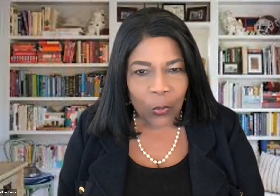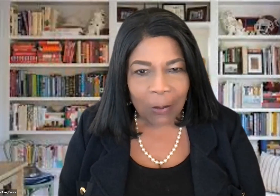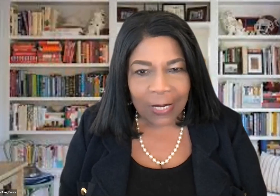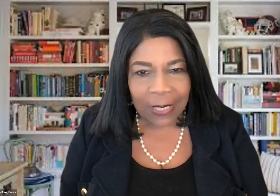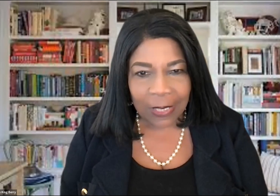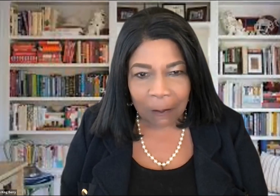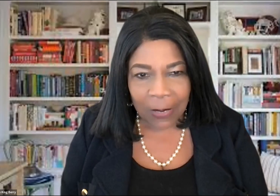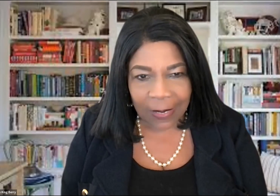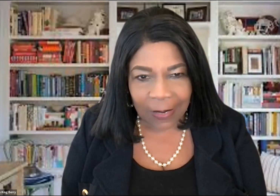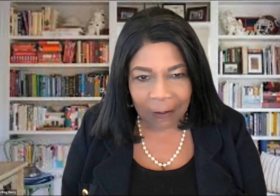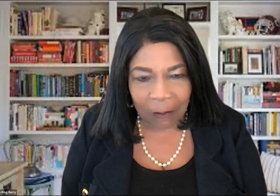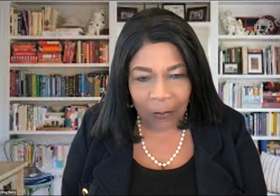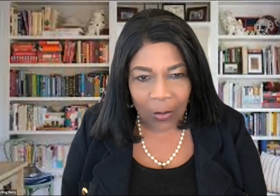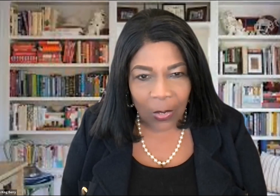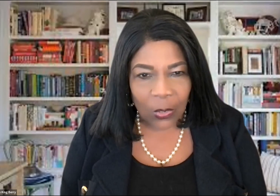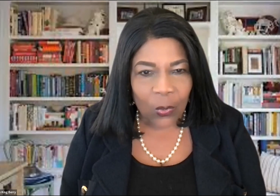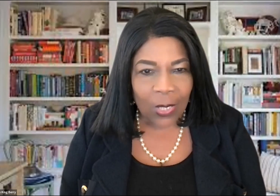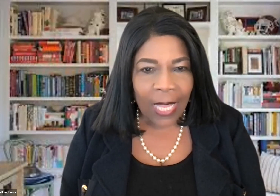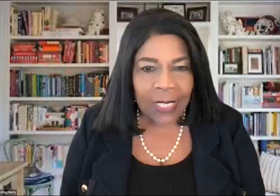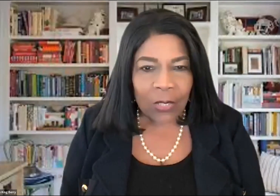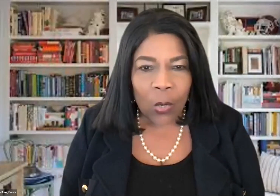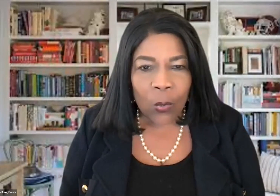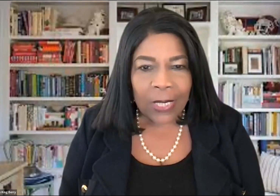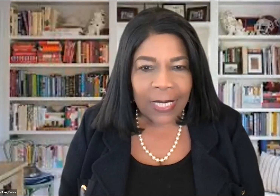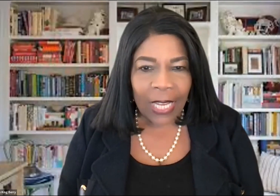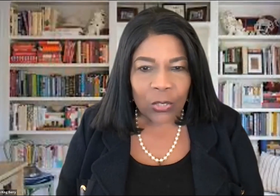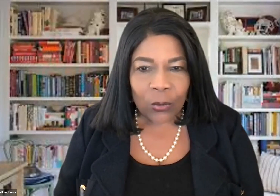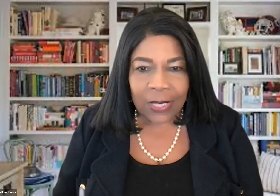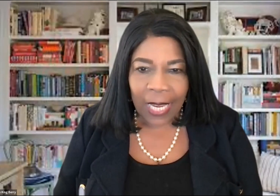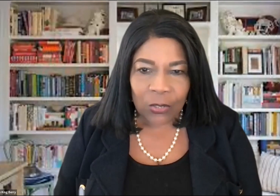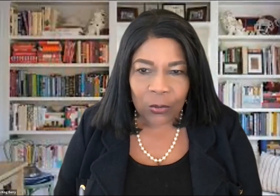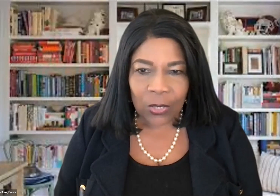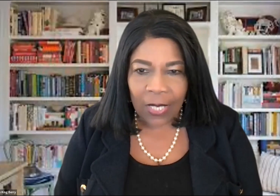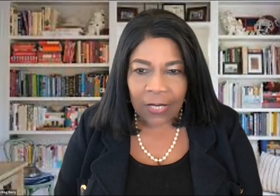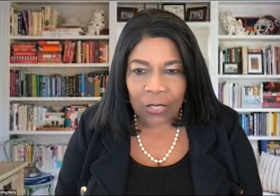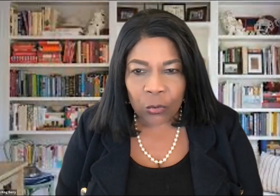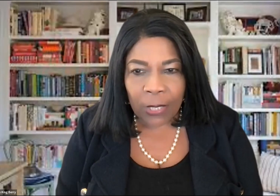The land you do human and Jim Dixon use utilizing local and national standards.